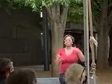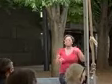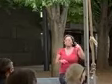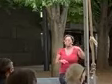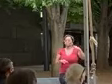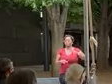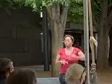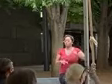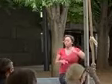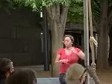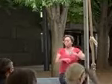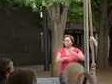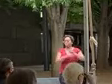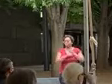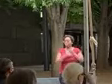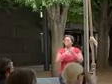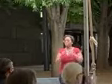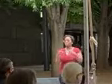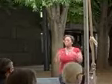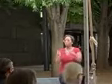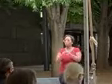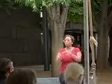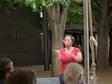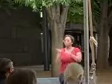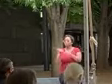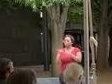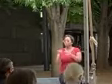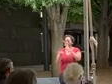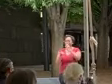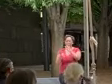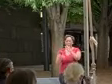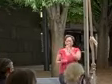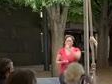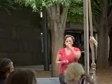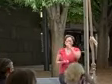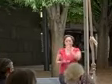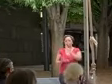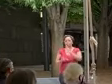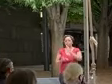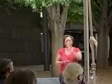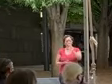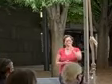Former Assistant Secretary of the United States Department of Veterans Affairs.